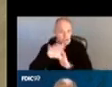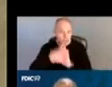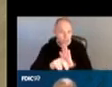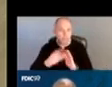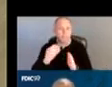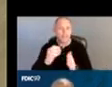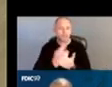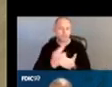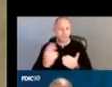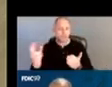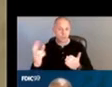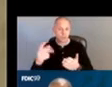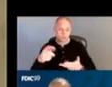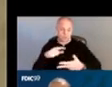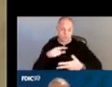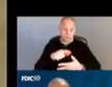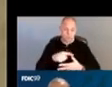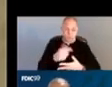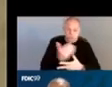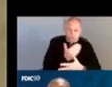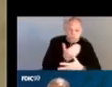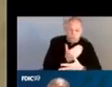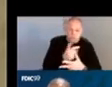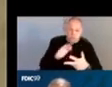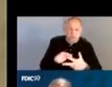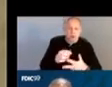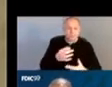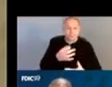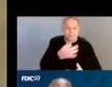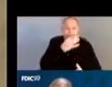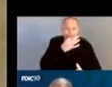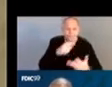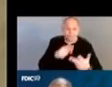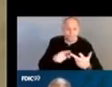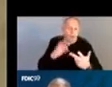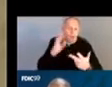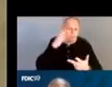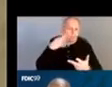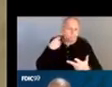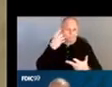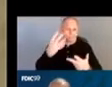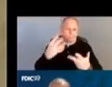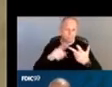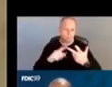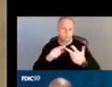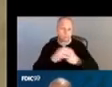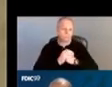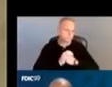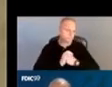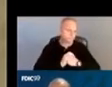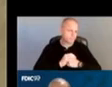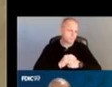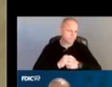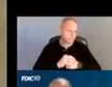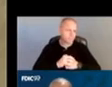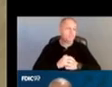rookie? Are you skilled? Or are you seasoned? The results are coming in. We'll wait a couple